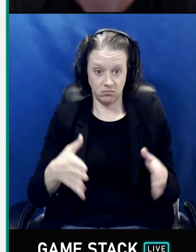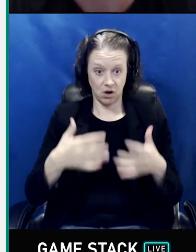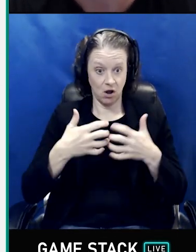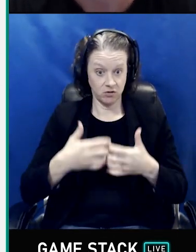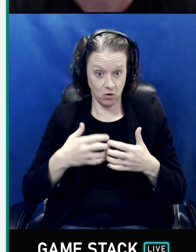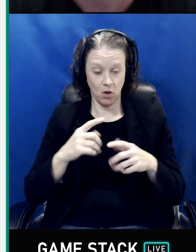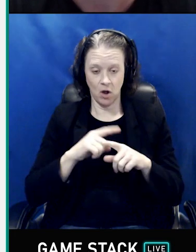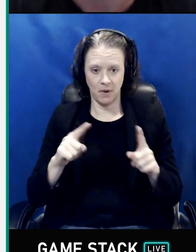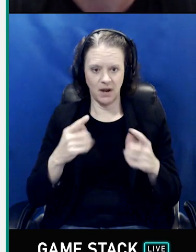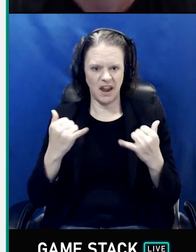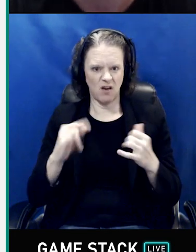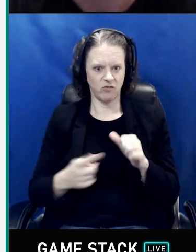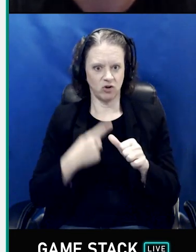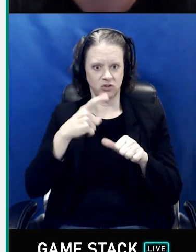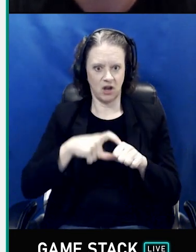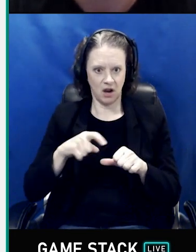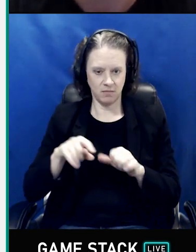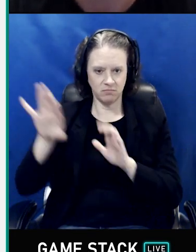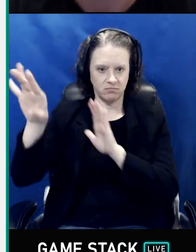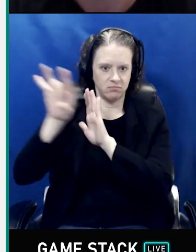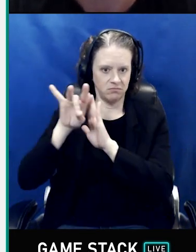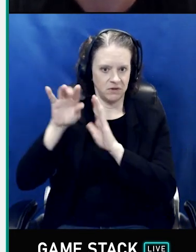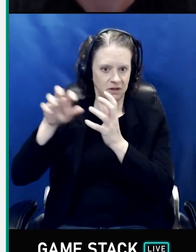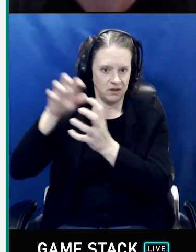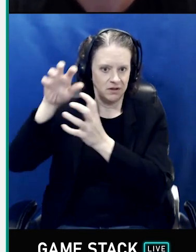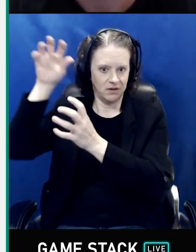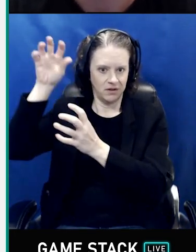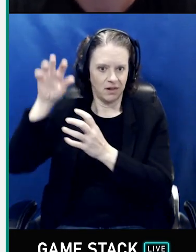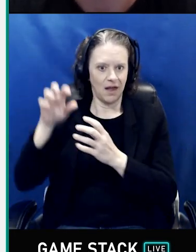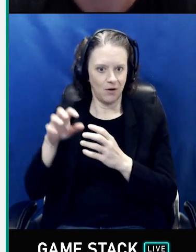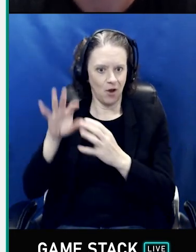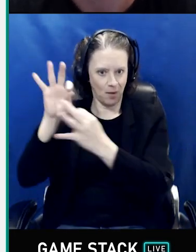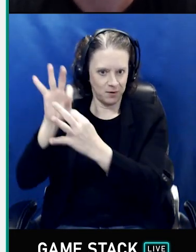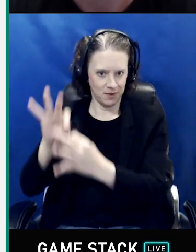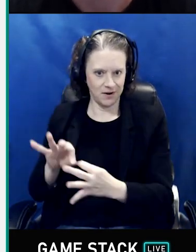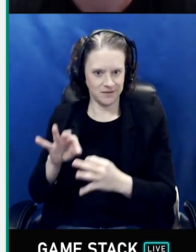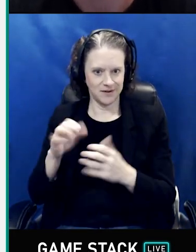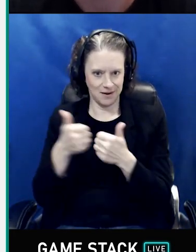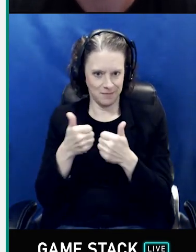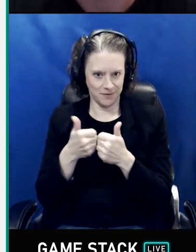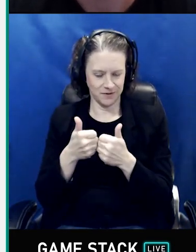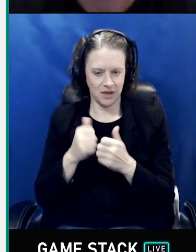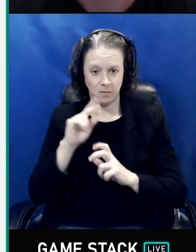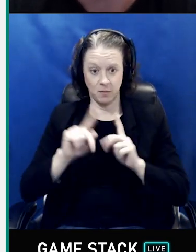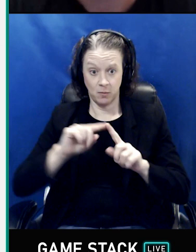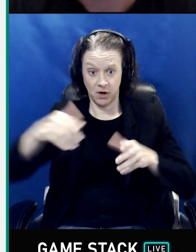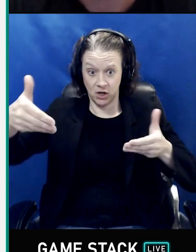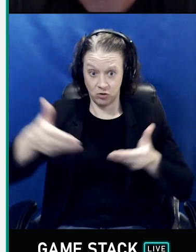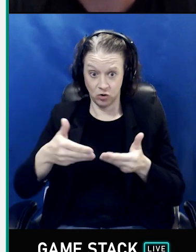Consumers are being introduced to these titles for the first time through the cloud.